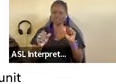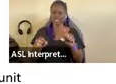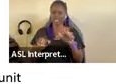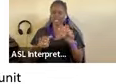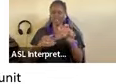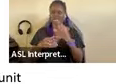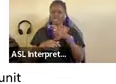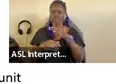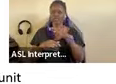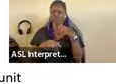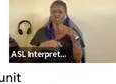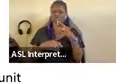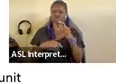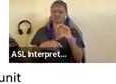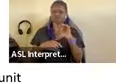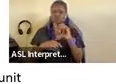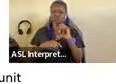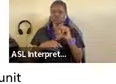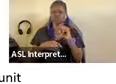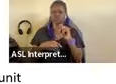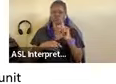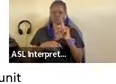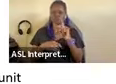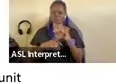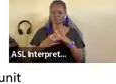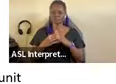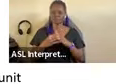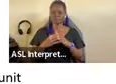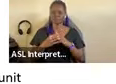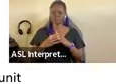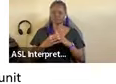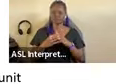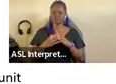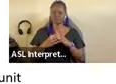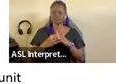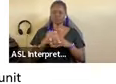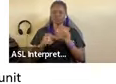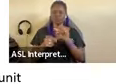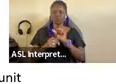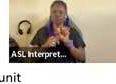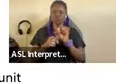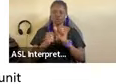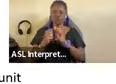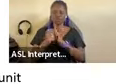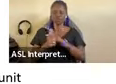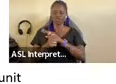And they've been shown to be very effective. And we are working in concert with the hospitals and with the clinics in the